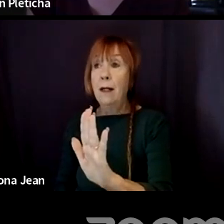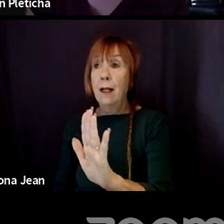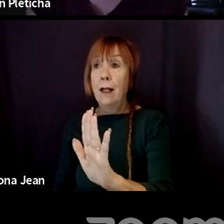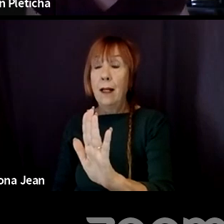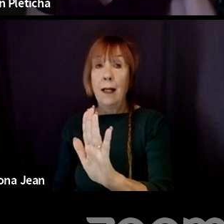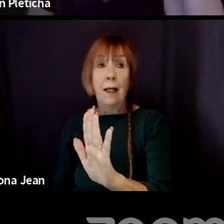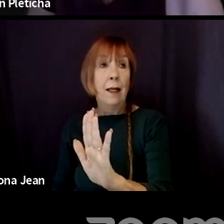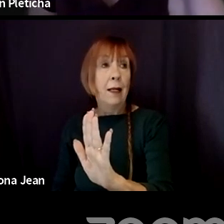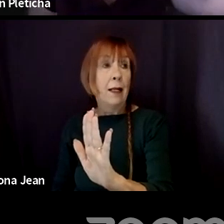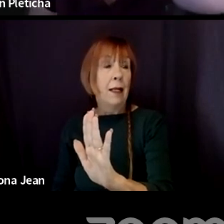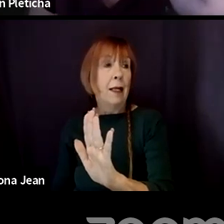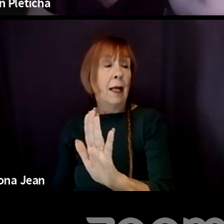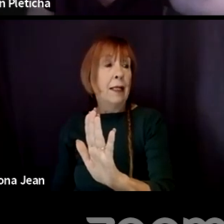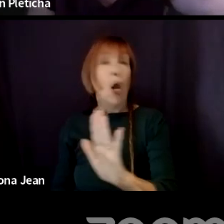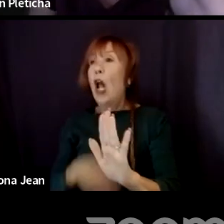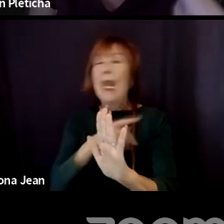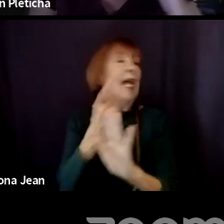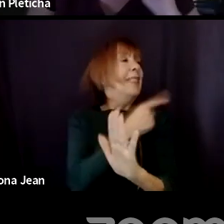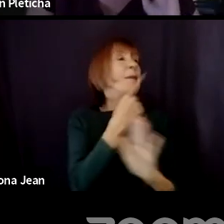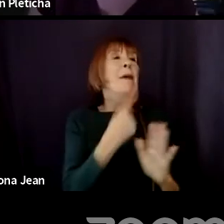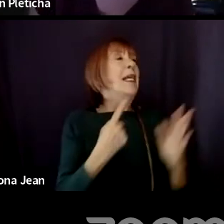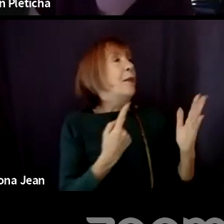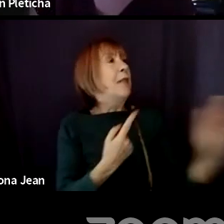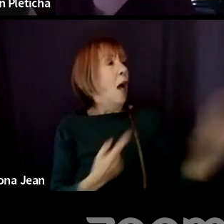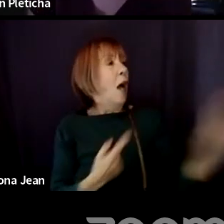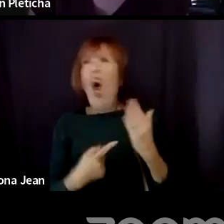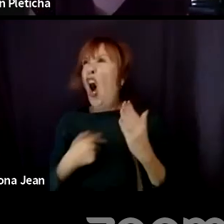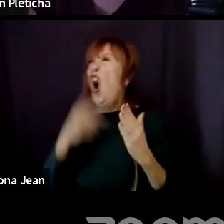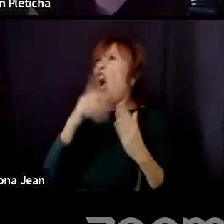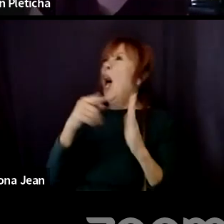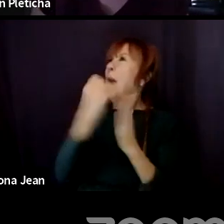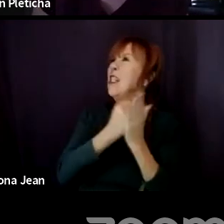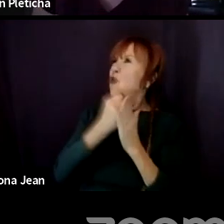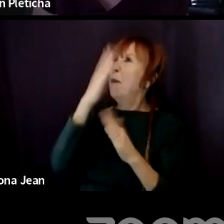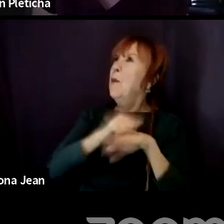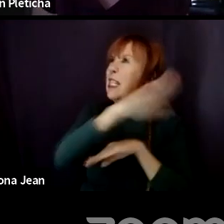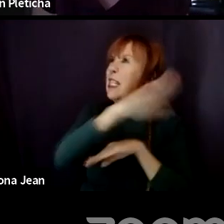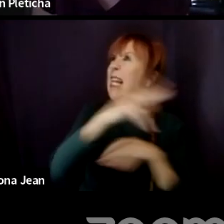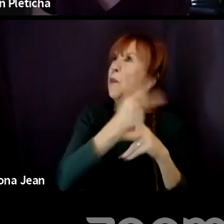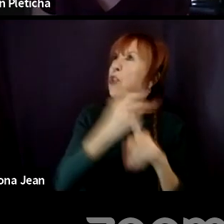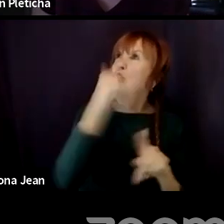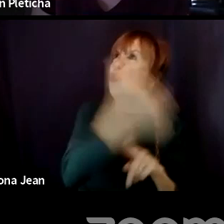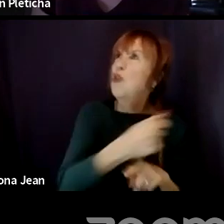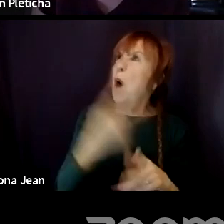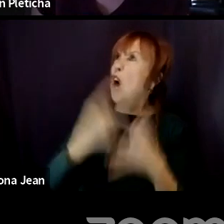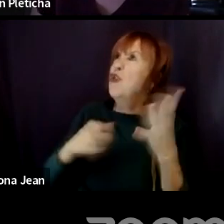Do you have any like line tweaks, like you just know that they can't do a lot.